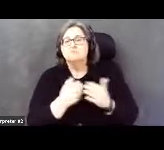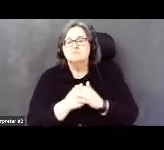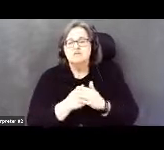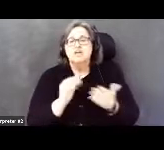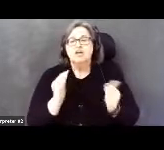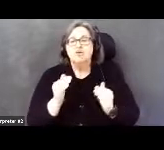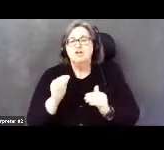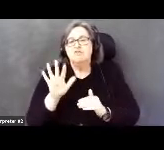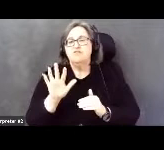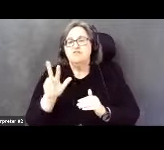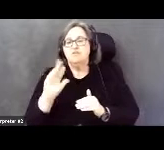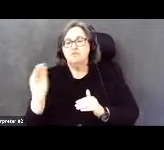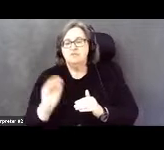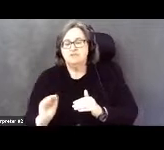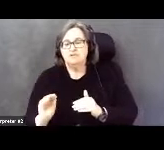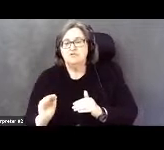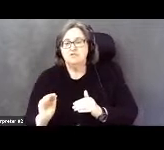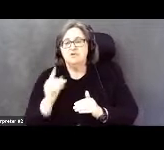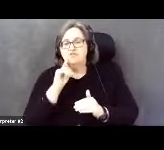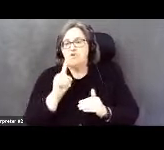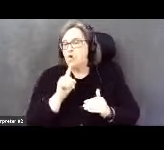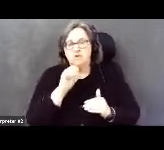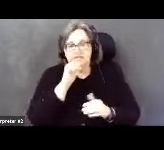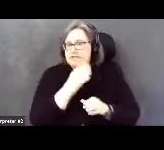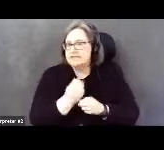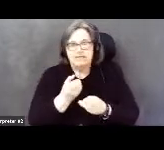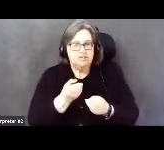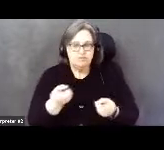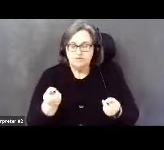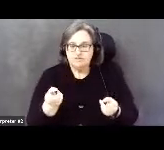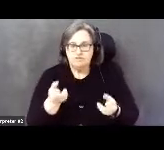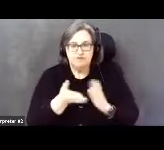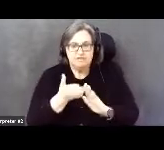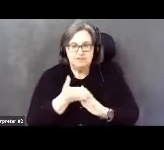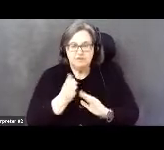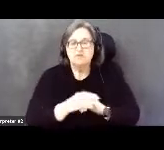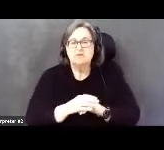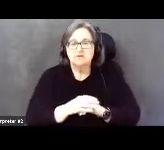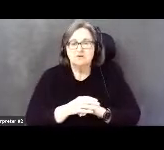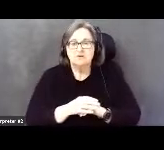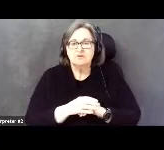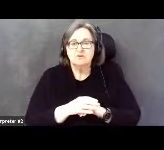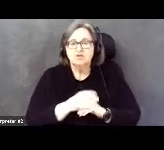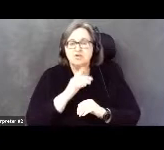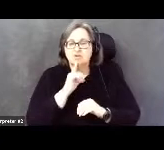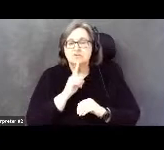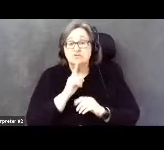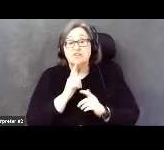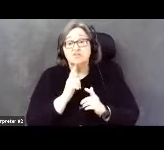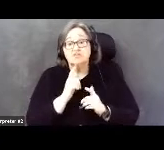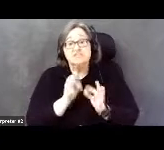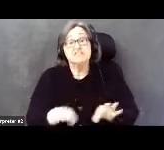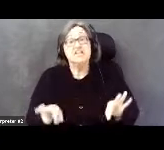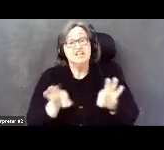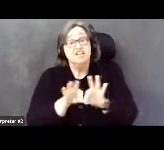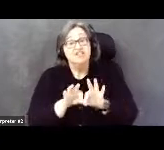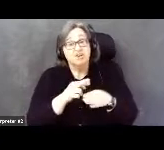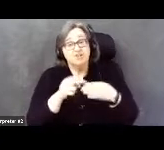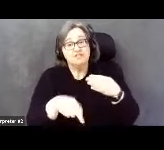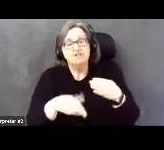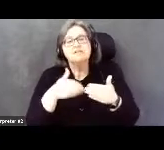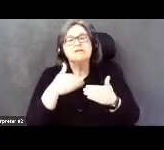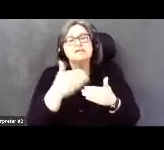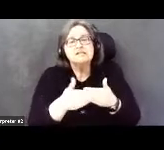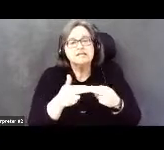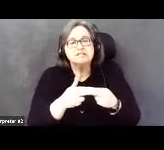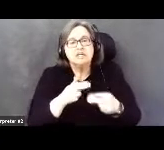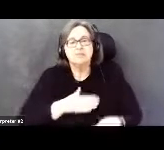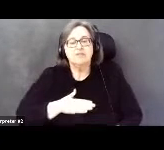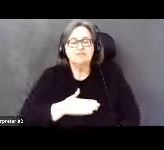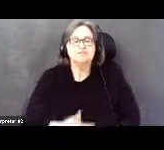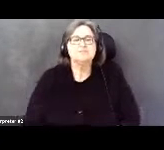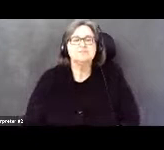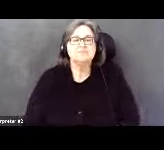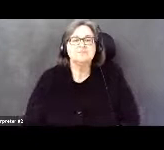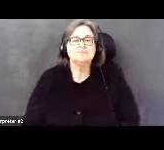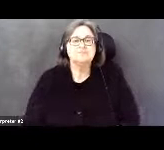as opposed to 53%. Both of which were hugely significant. Next please. Thank you. This